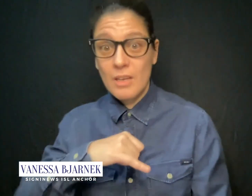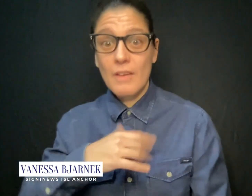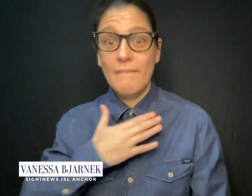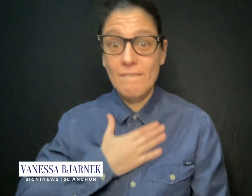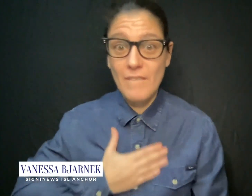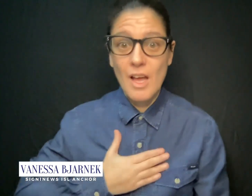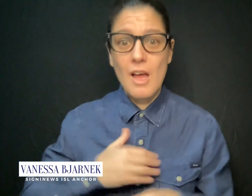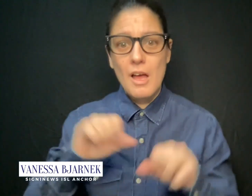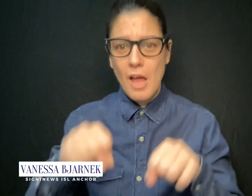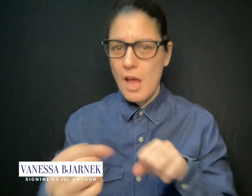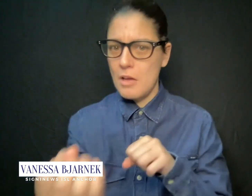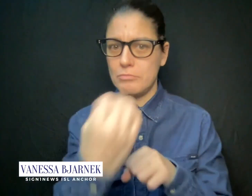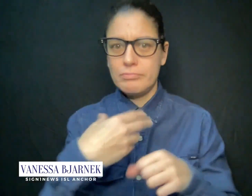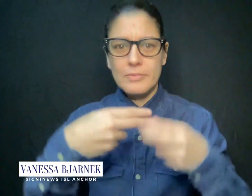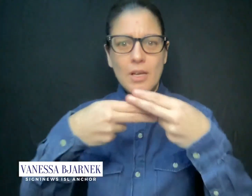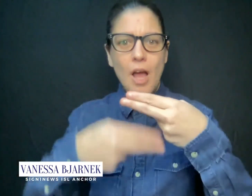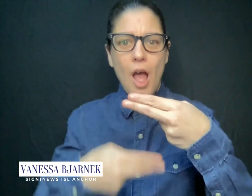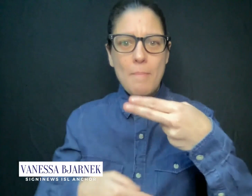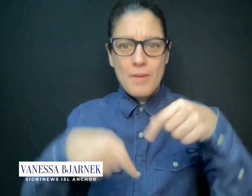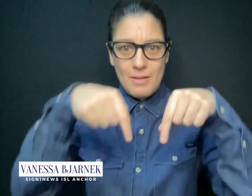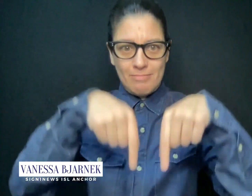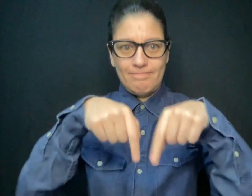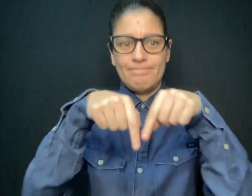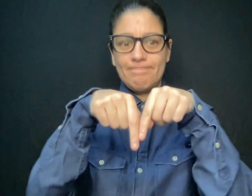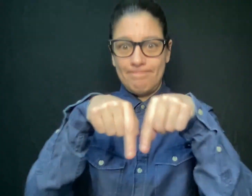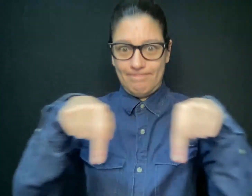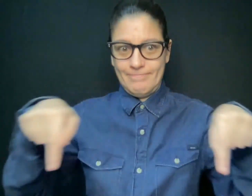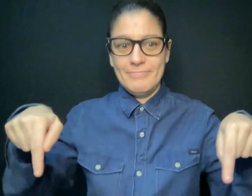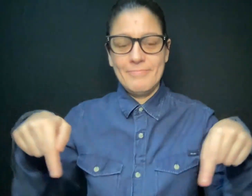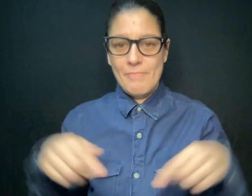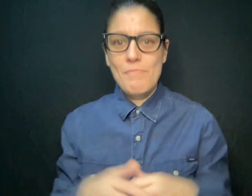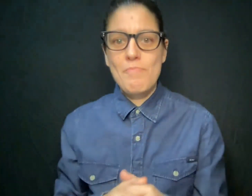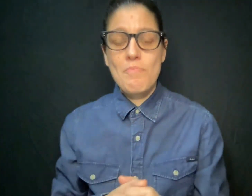if you post an interesting comment during this update we may add it at the bottom of the screen